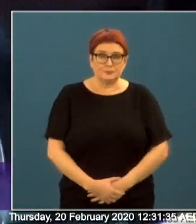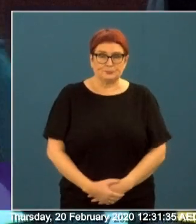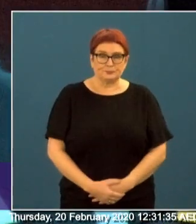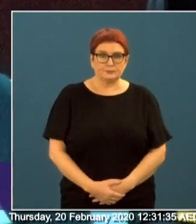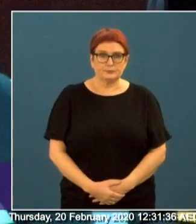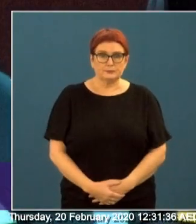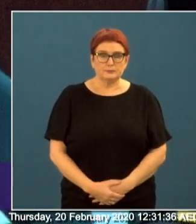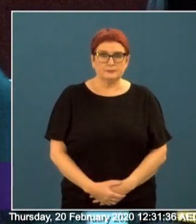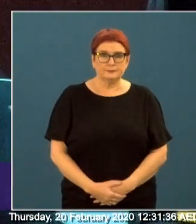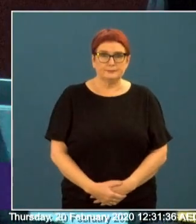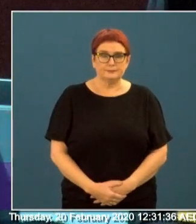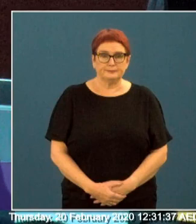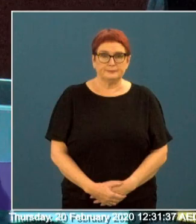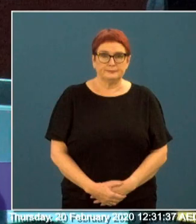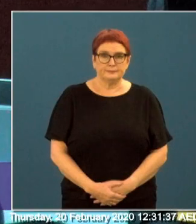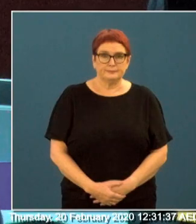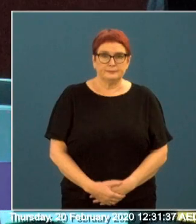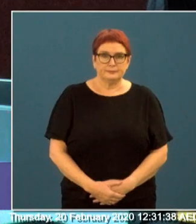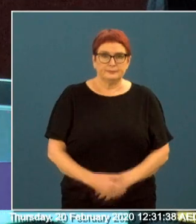So this is paragraph 72 of Mr Head's statement.